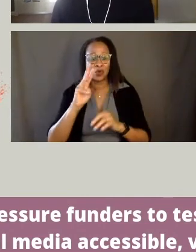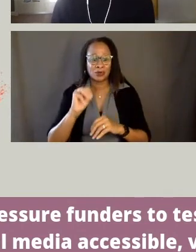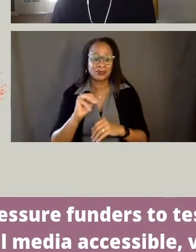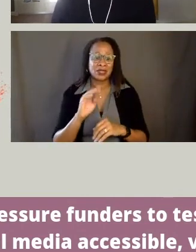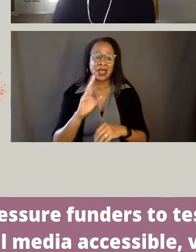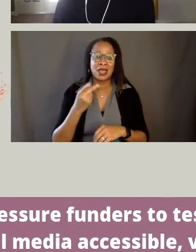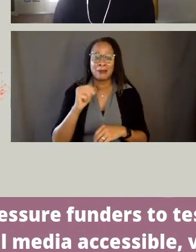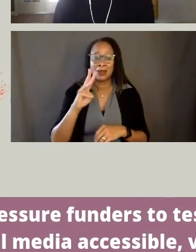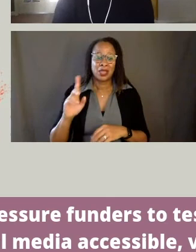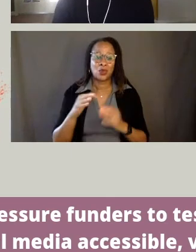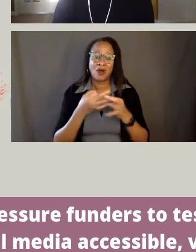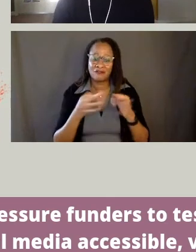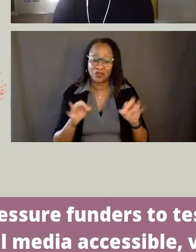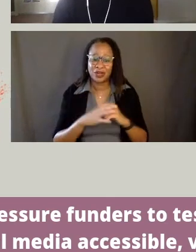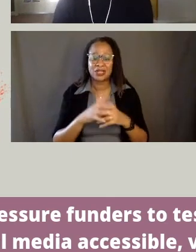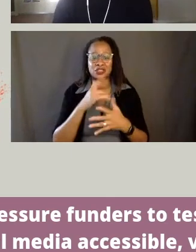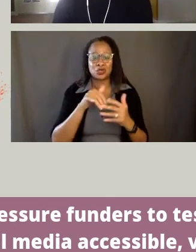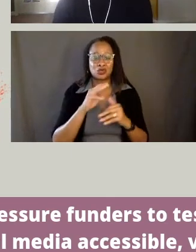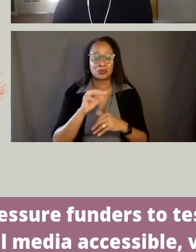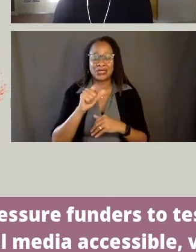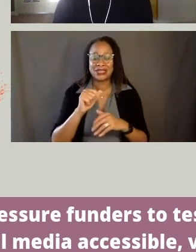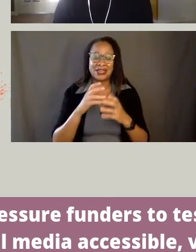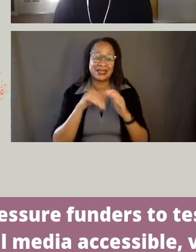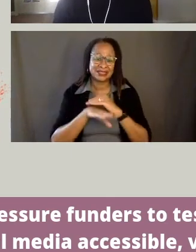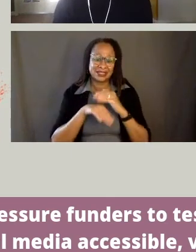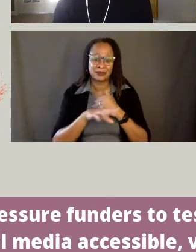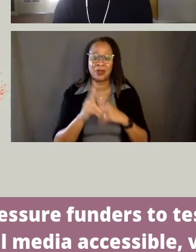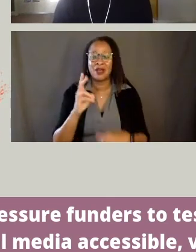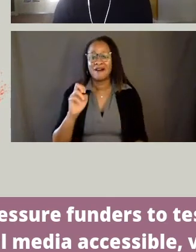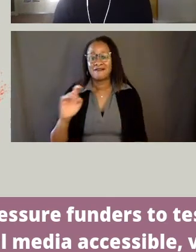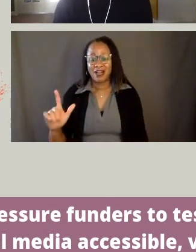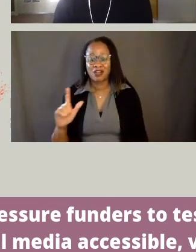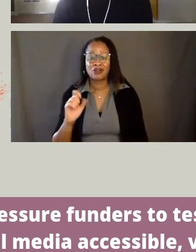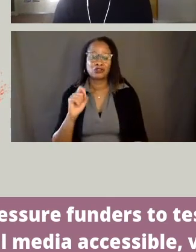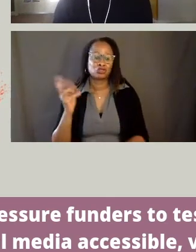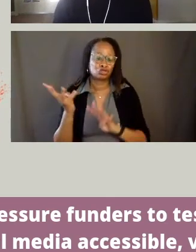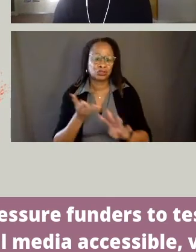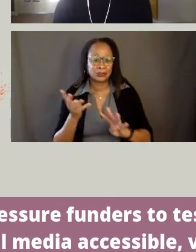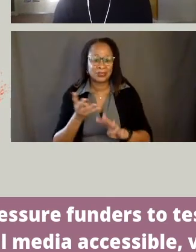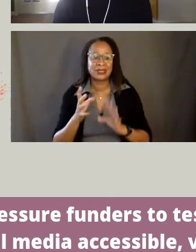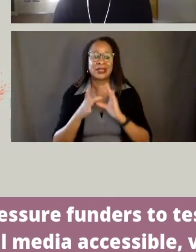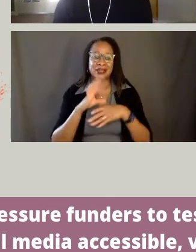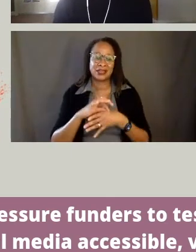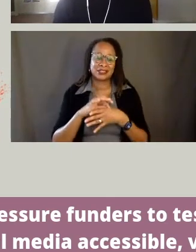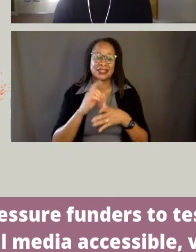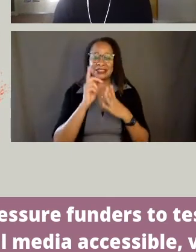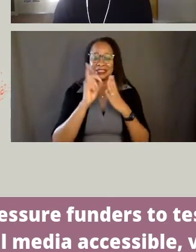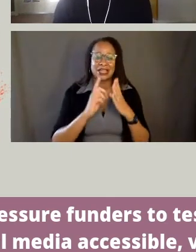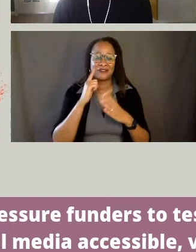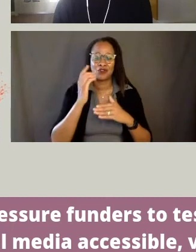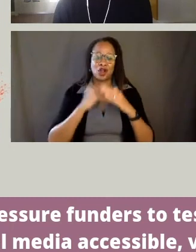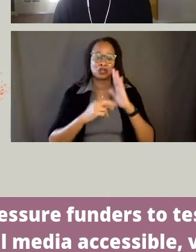social media accessible, viral streaming content designed for on underrepresented BIPOC audiences? That's a great question.